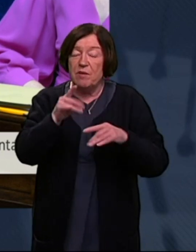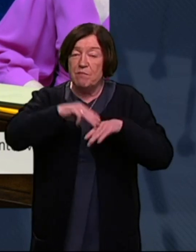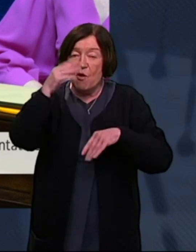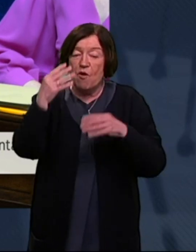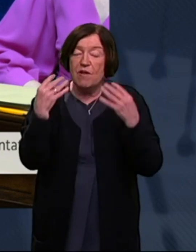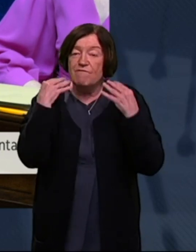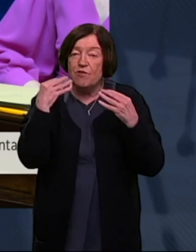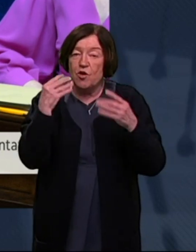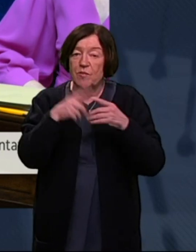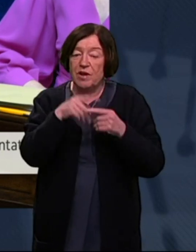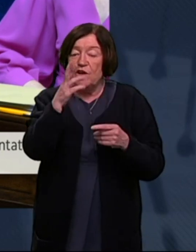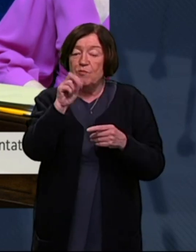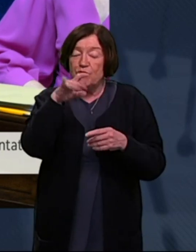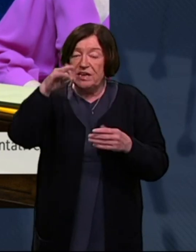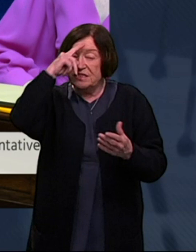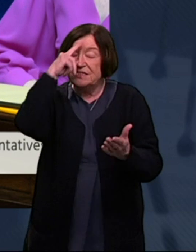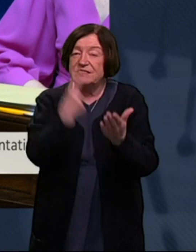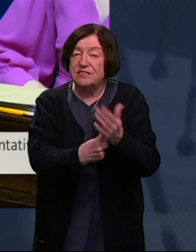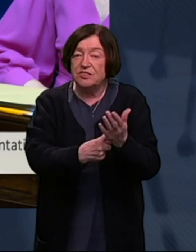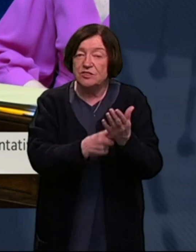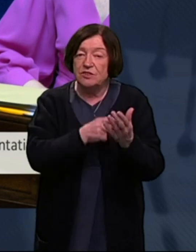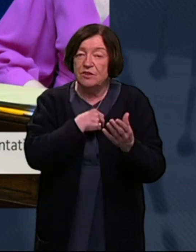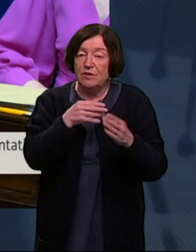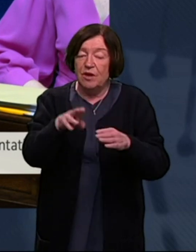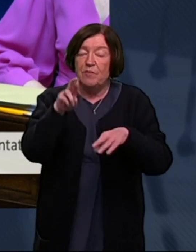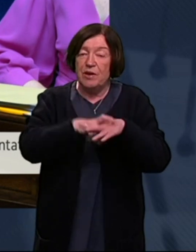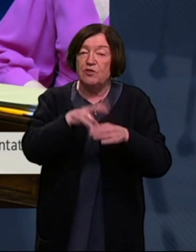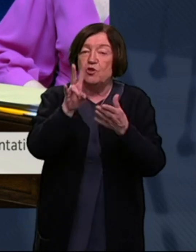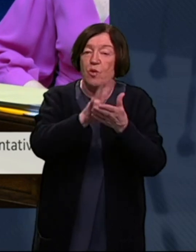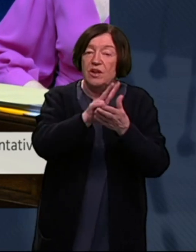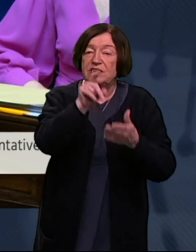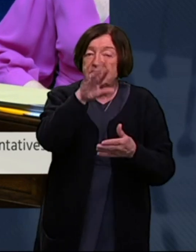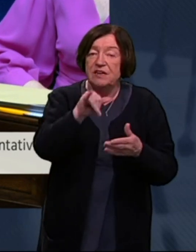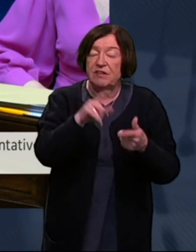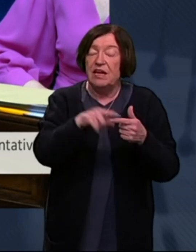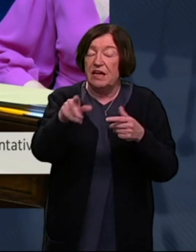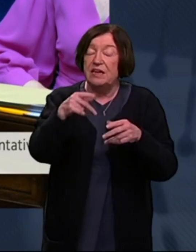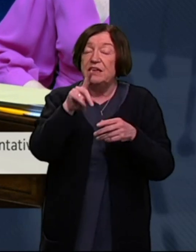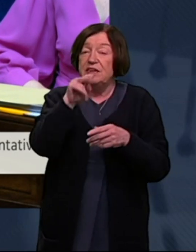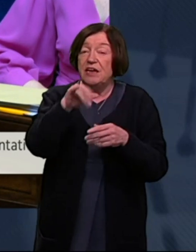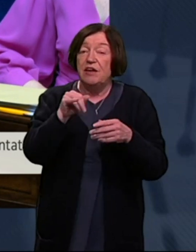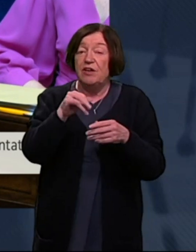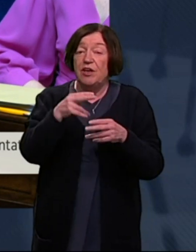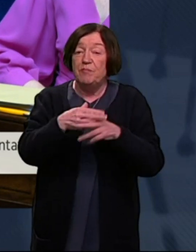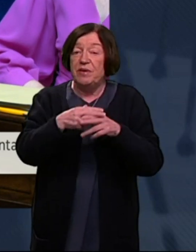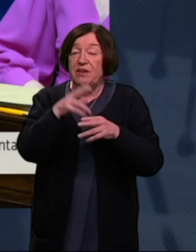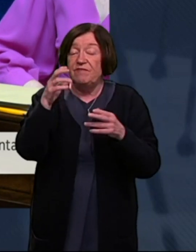decisions to produce better quality dairy-beef calves.